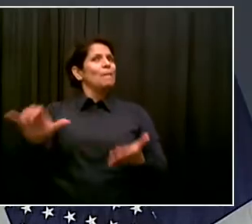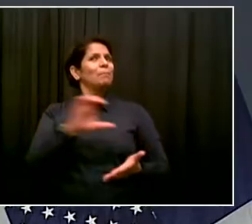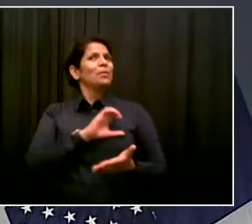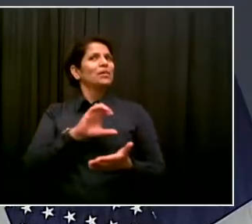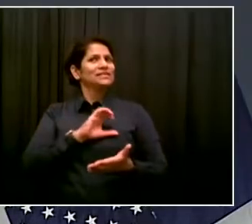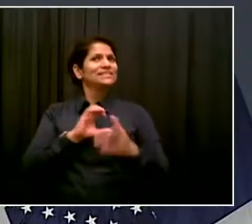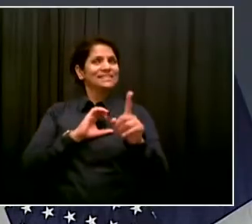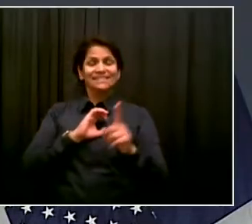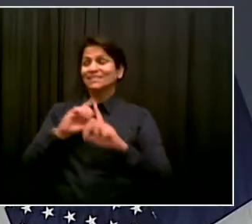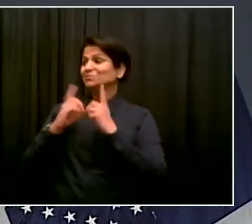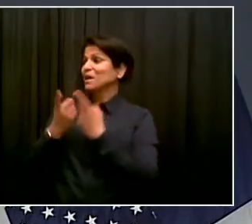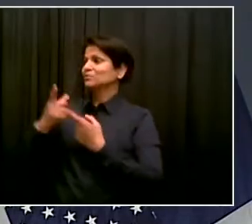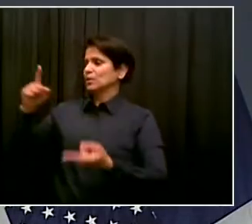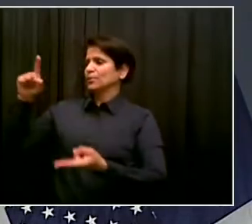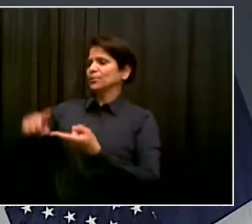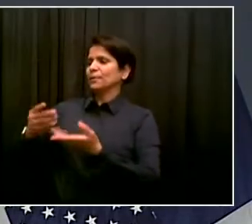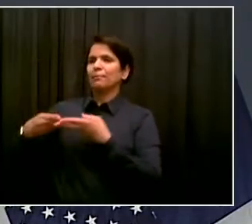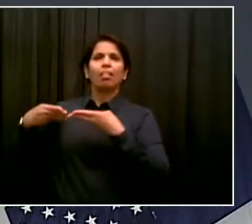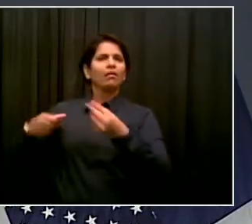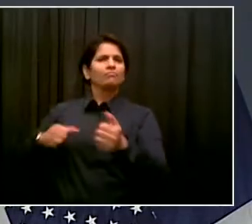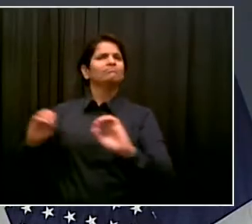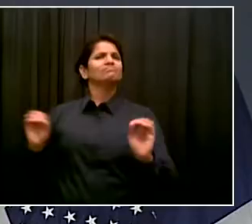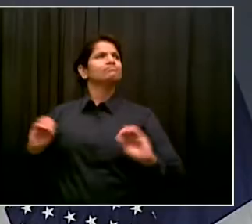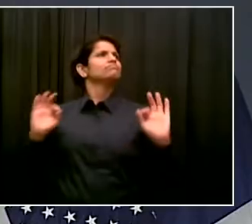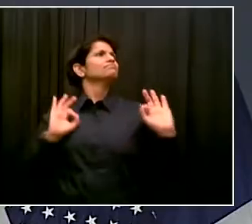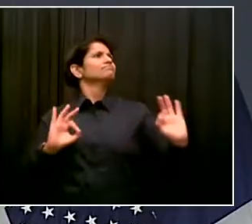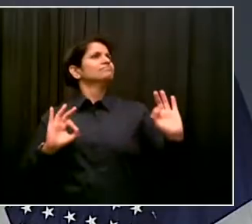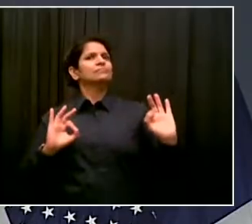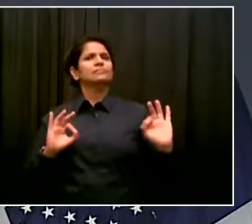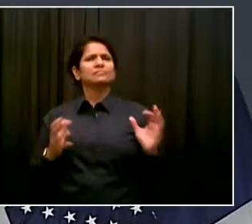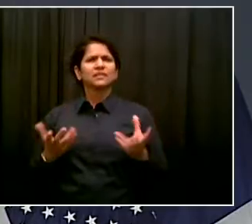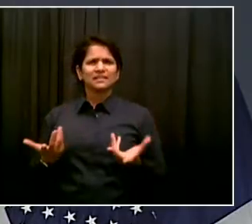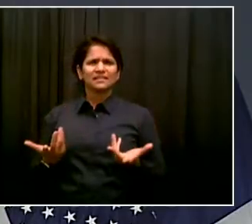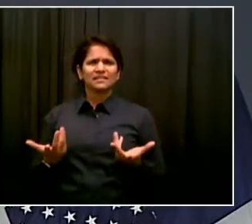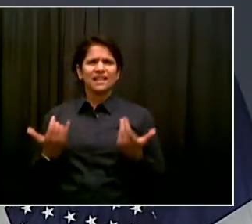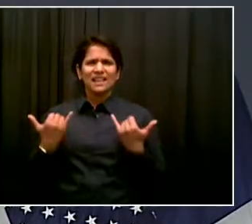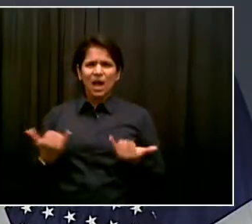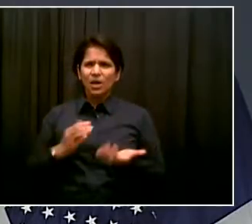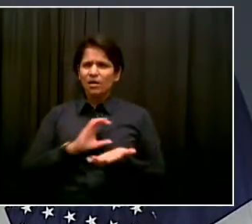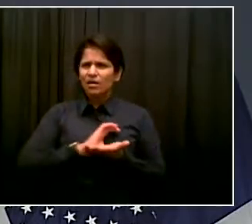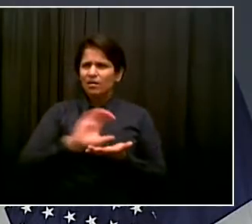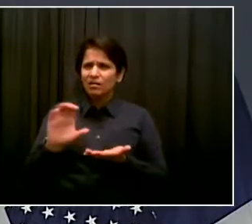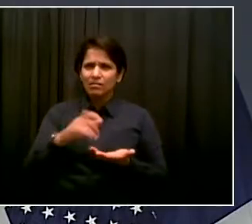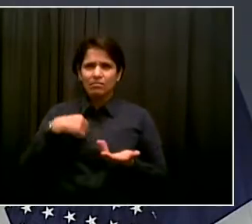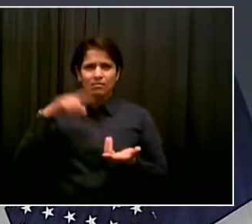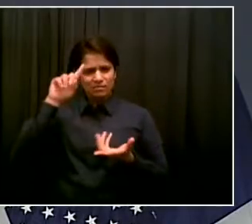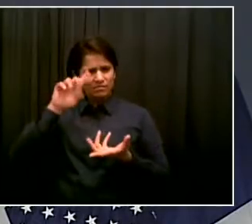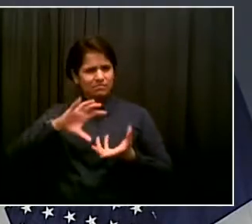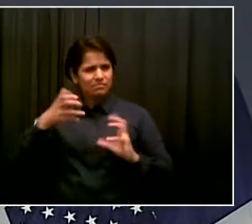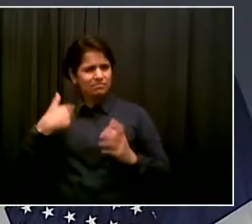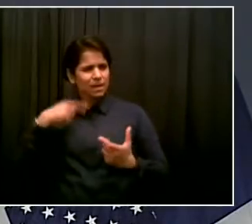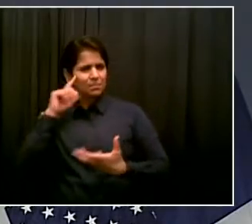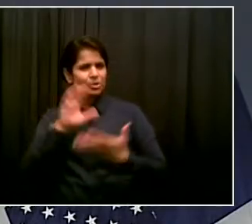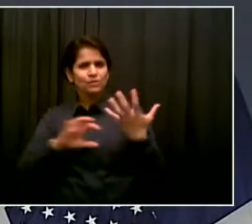BUDGET, YOU SAID